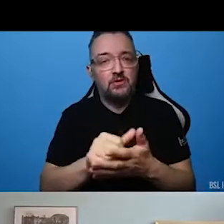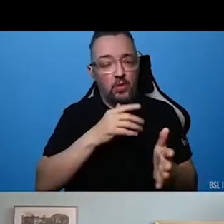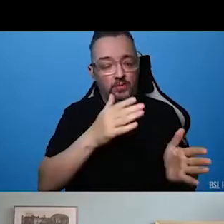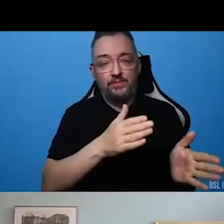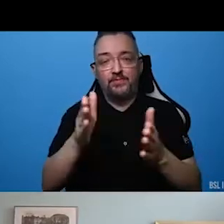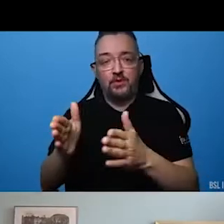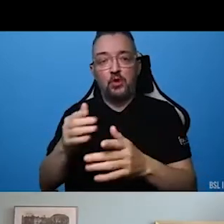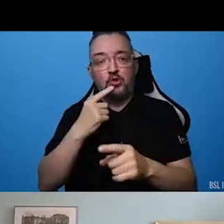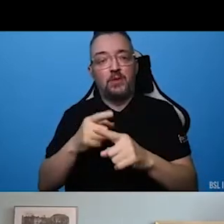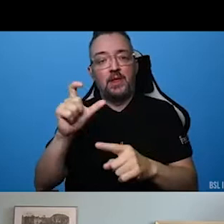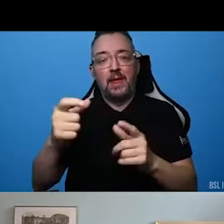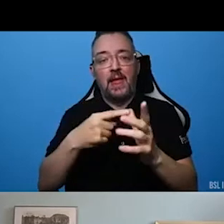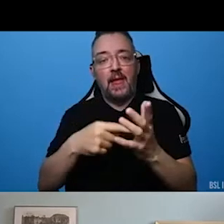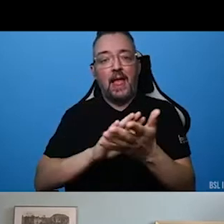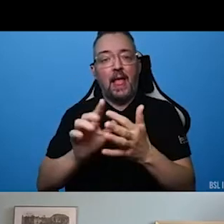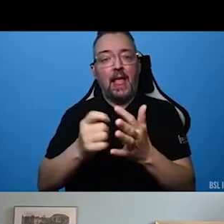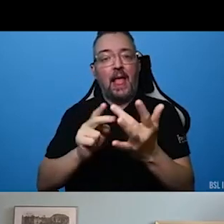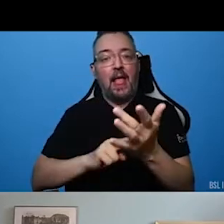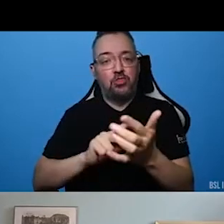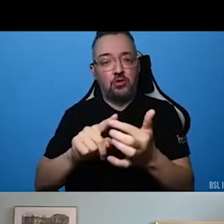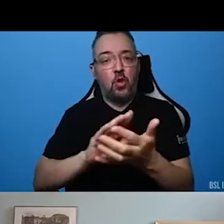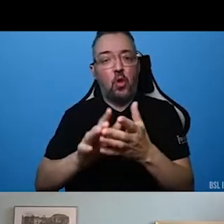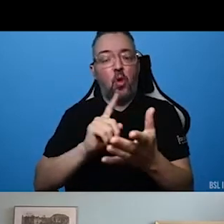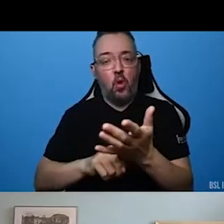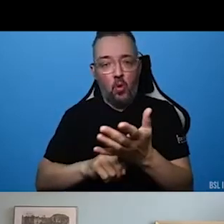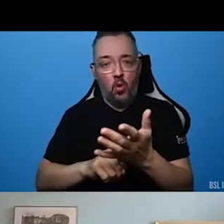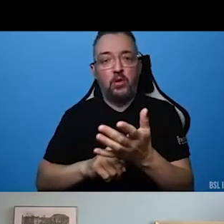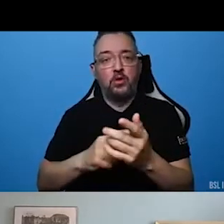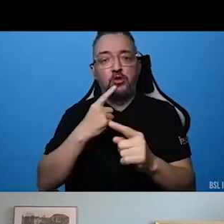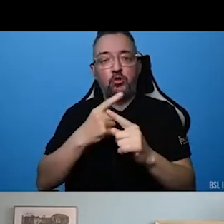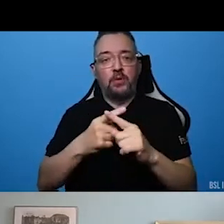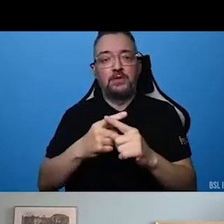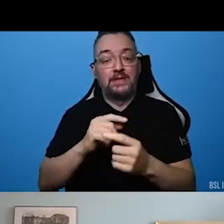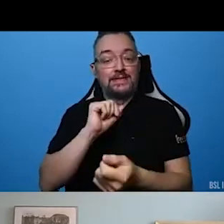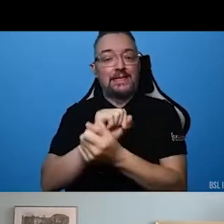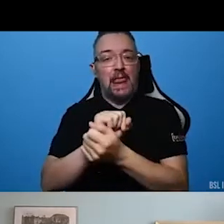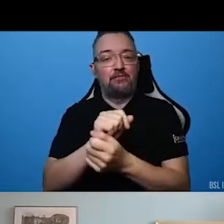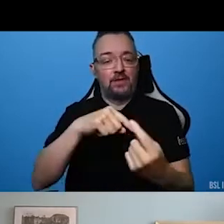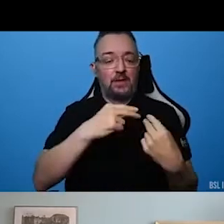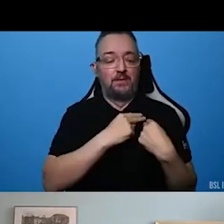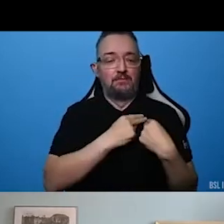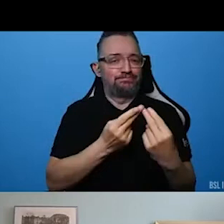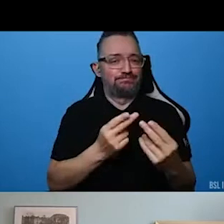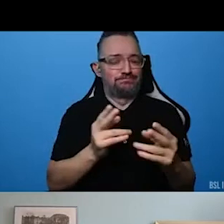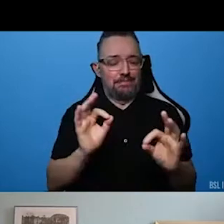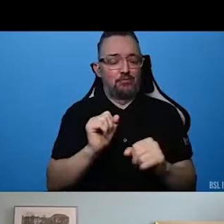Catherine Hall and Daniel Pick's recent description of the 'disavowal' of slavery across the United Kingdom which may better suit.